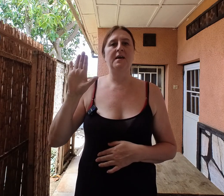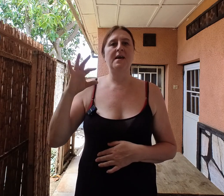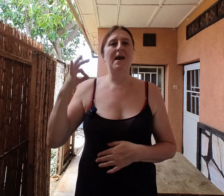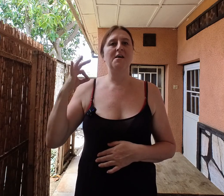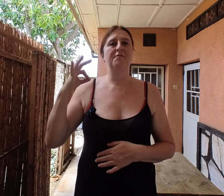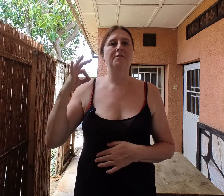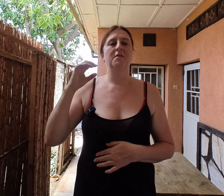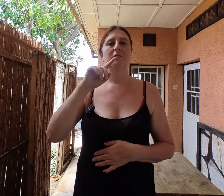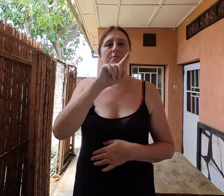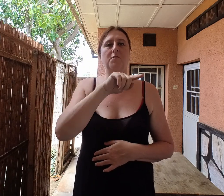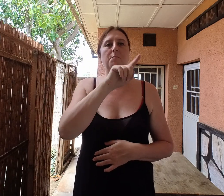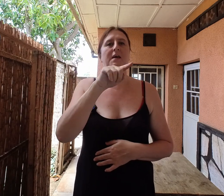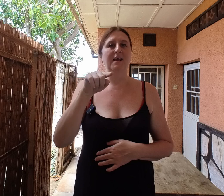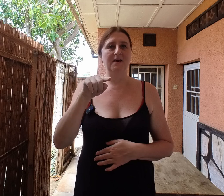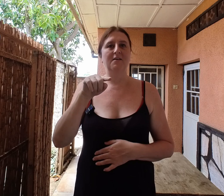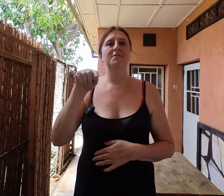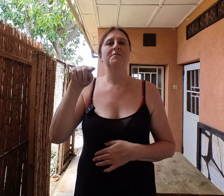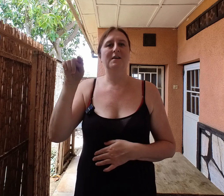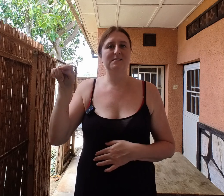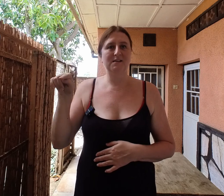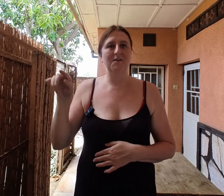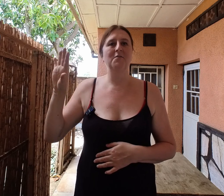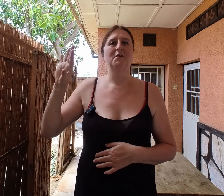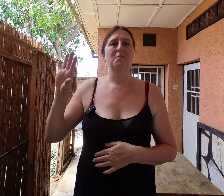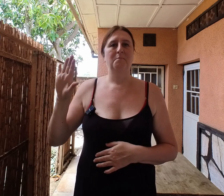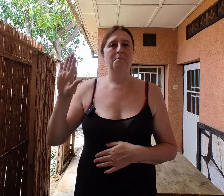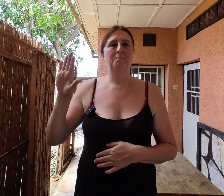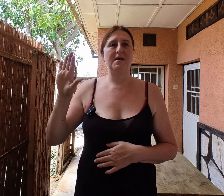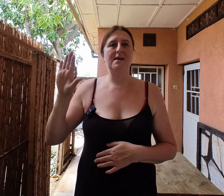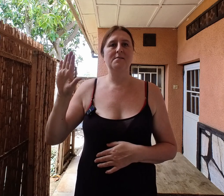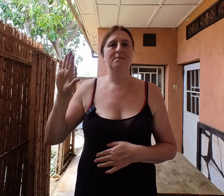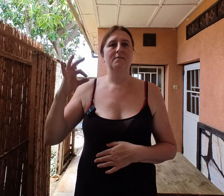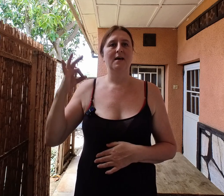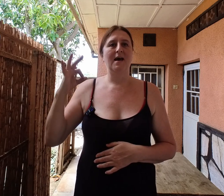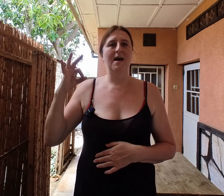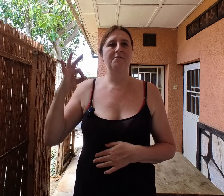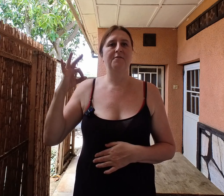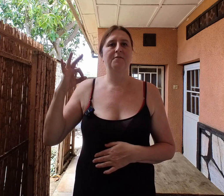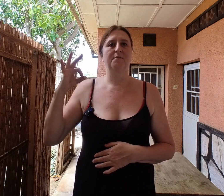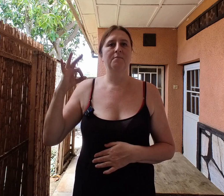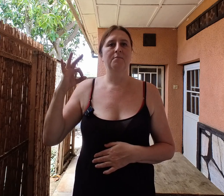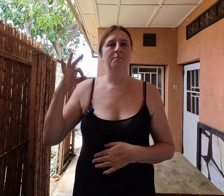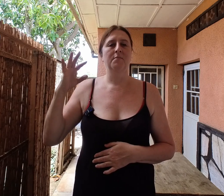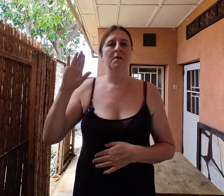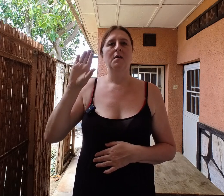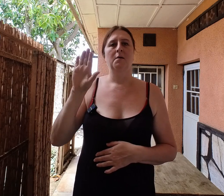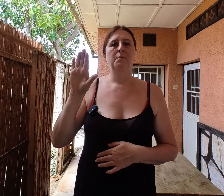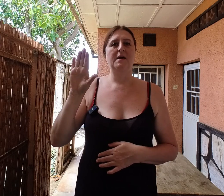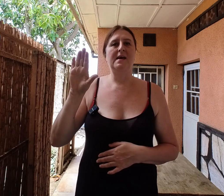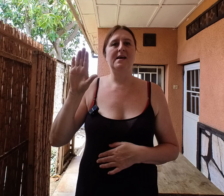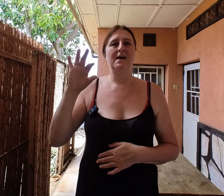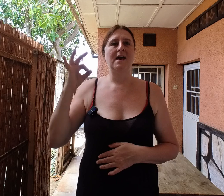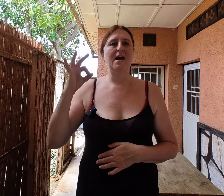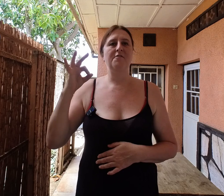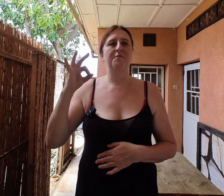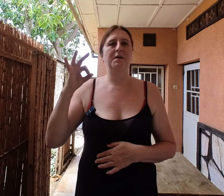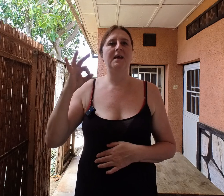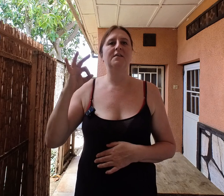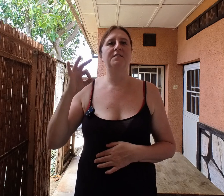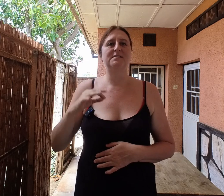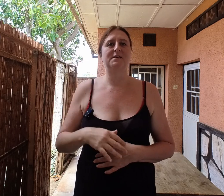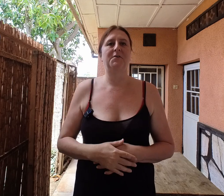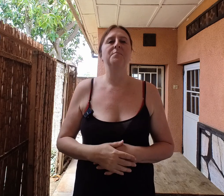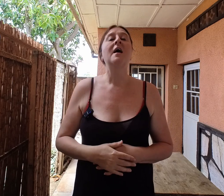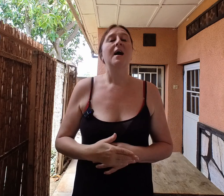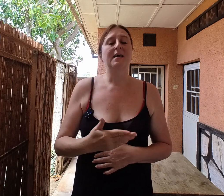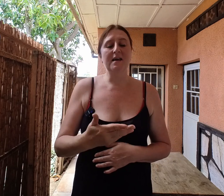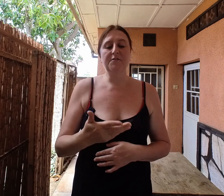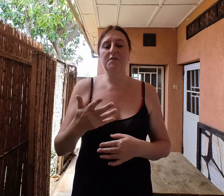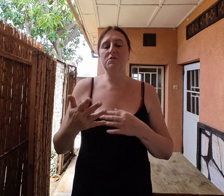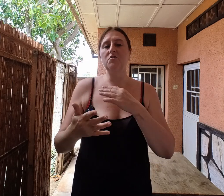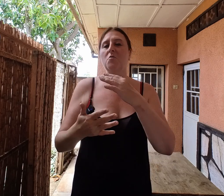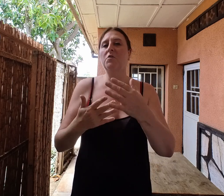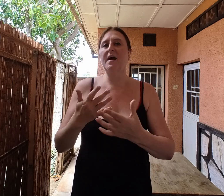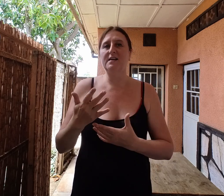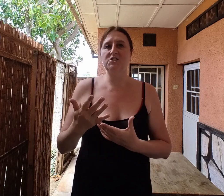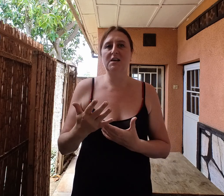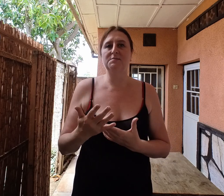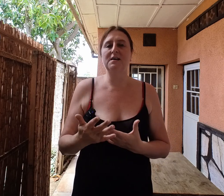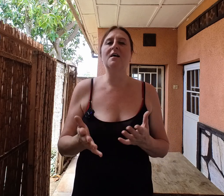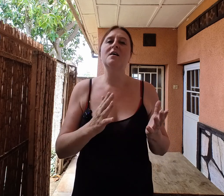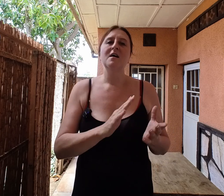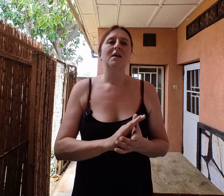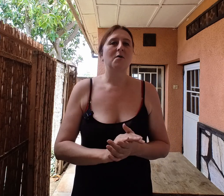B, F for Burkina Faso. B, F. B, F. Burkina Faso. Again, if you don't know what the handshapes are,